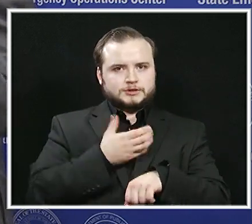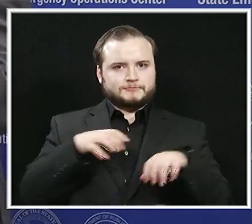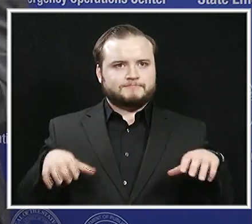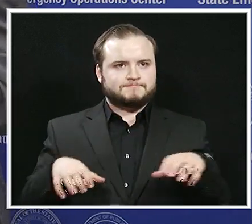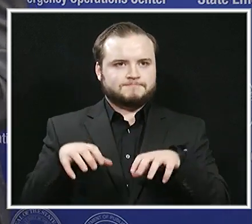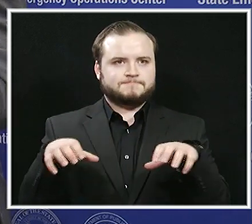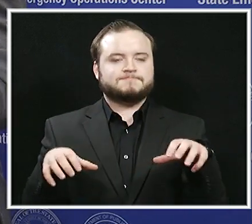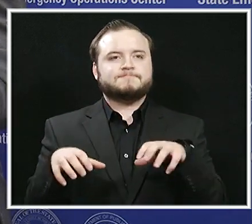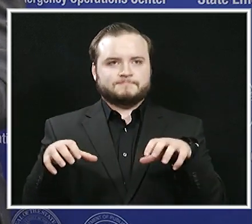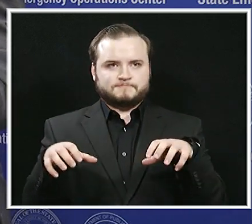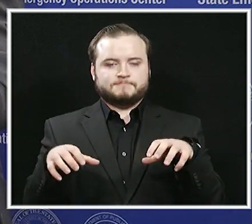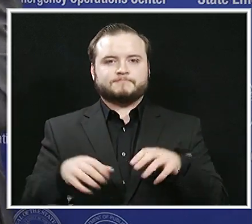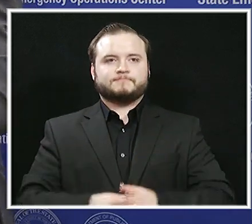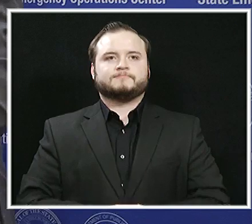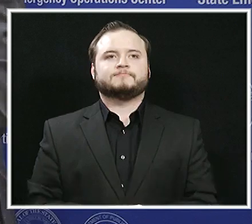is normed to testing.